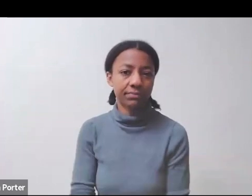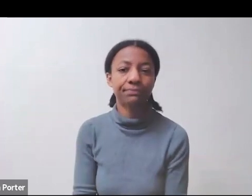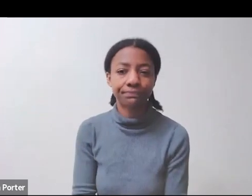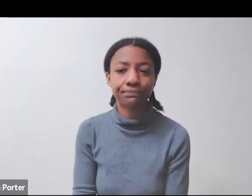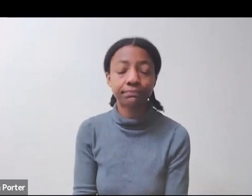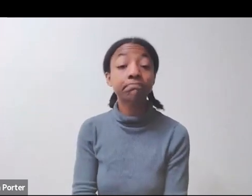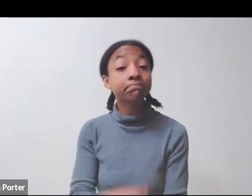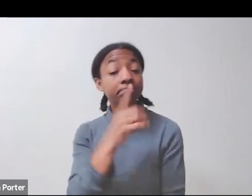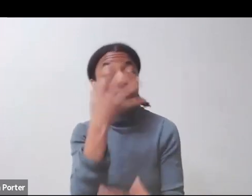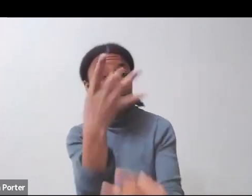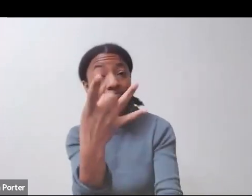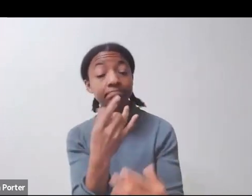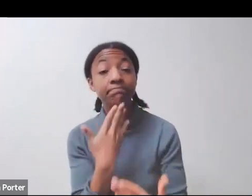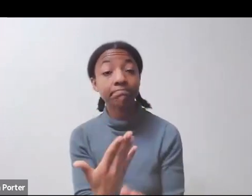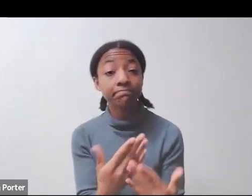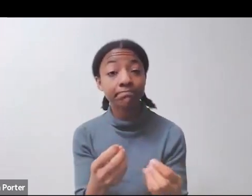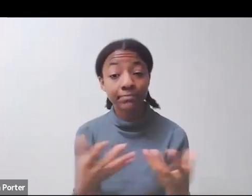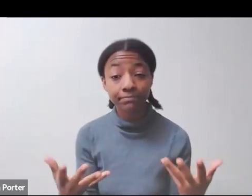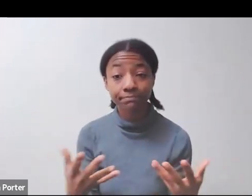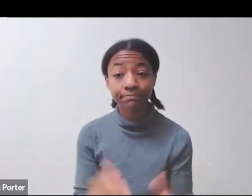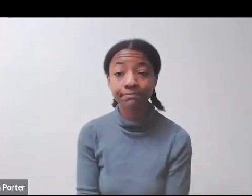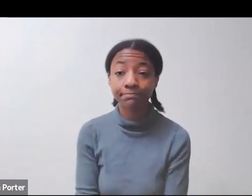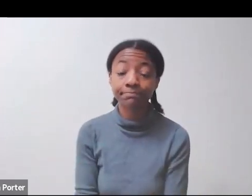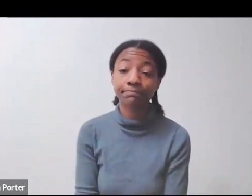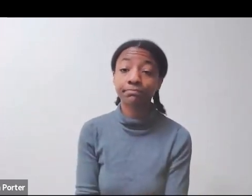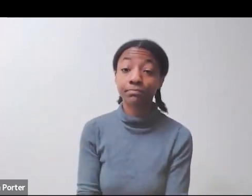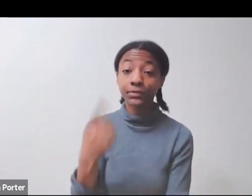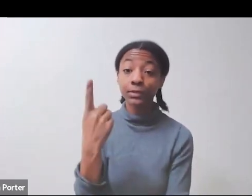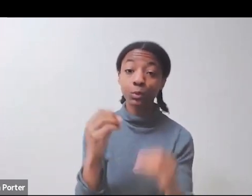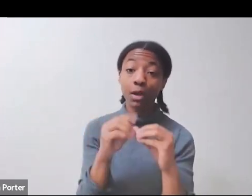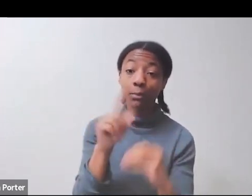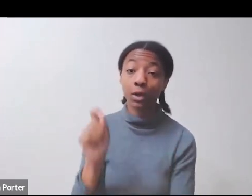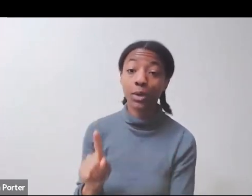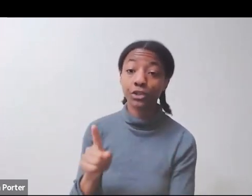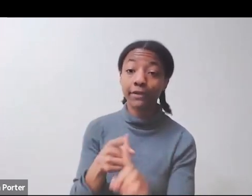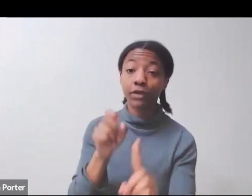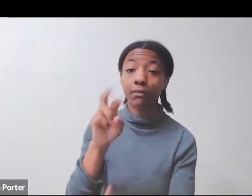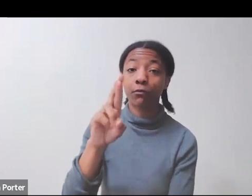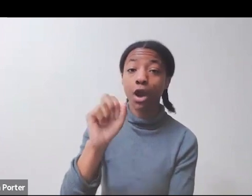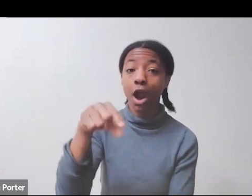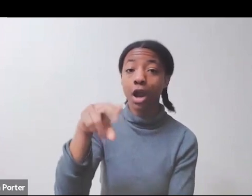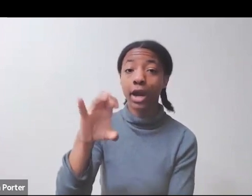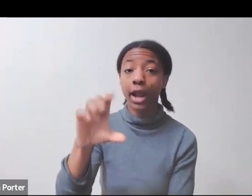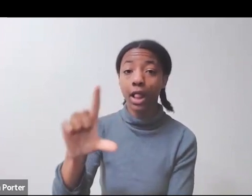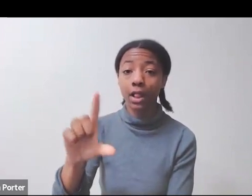That is really fascinating. Thank you so much. We have one more question that we can get to from Raquel saying, "So many